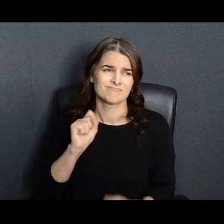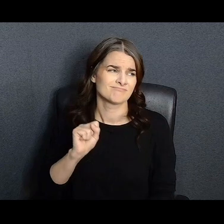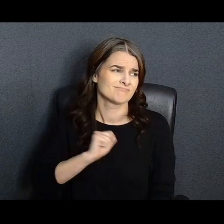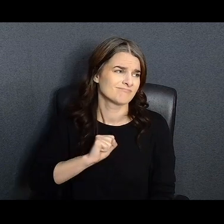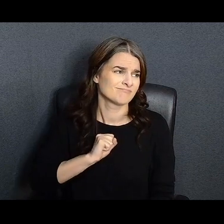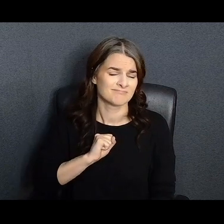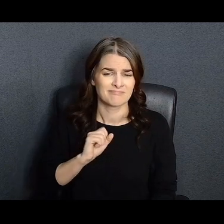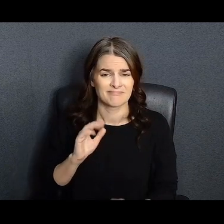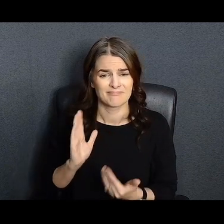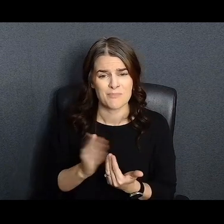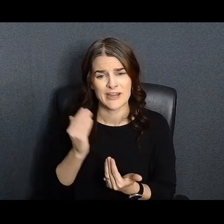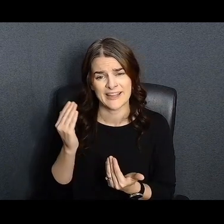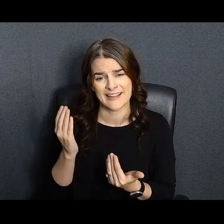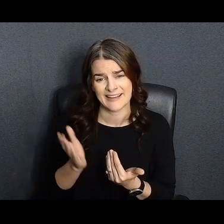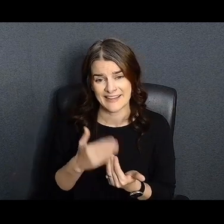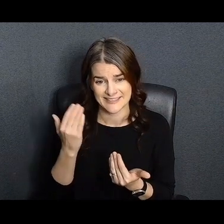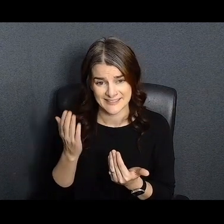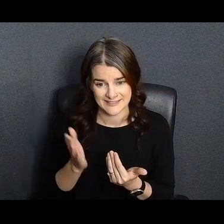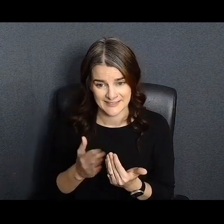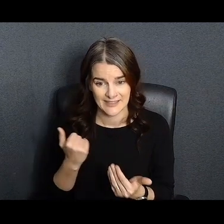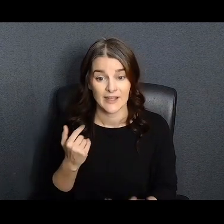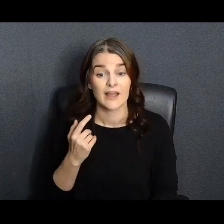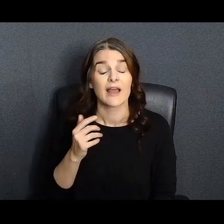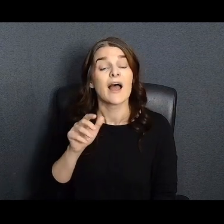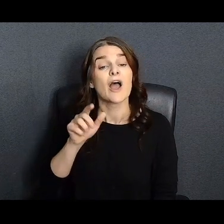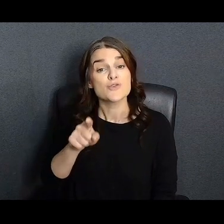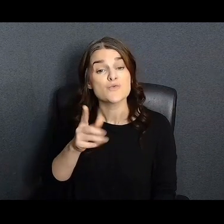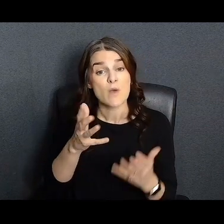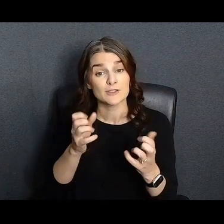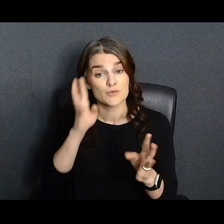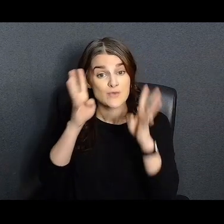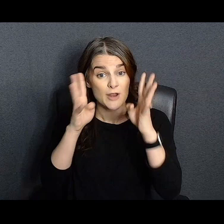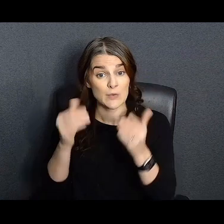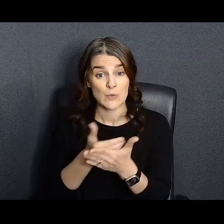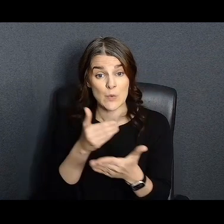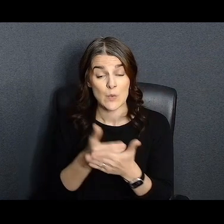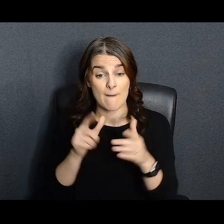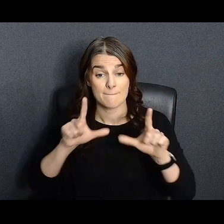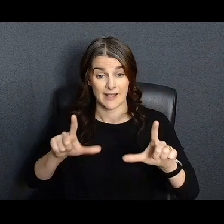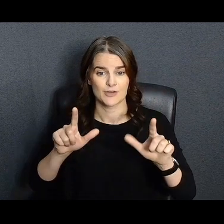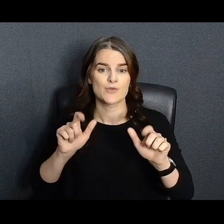So if you wanted to create a new page, you could click Edit Words.